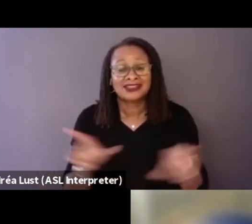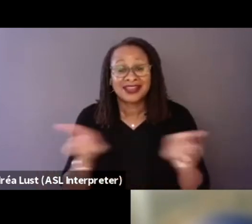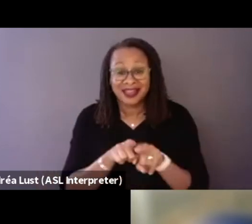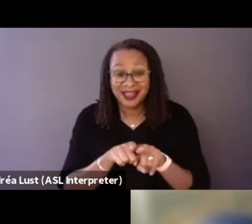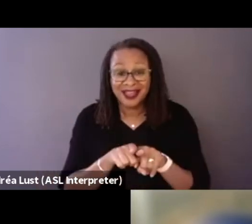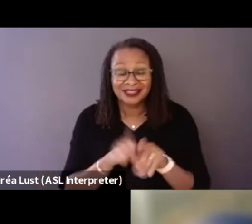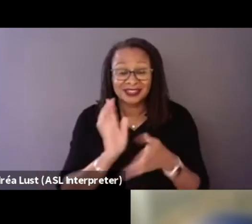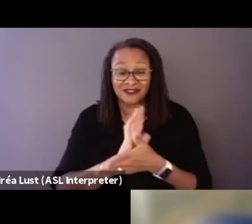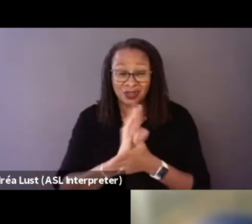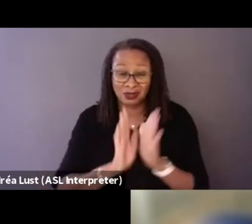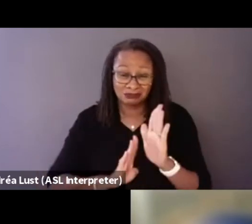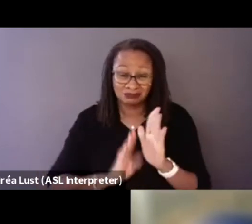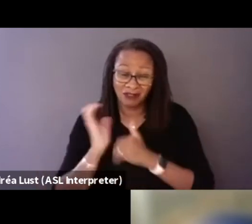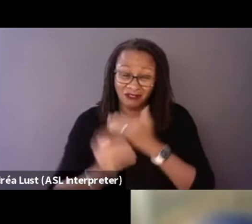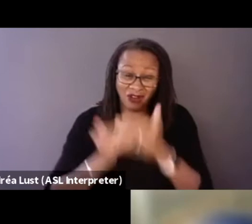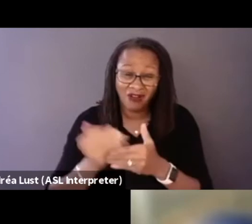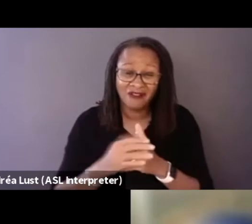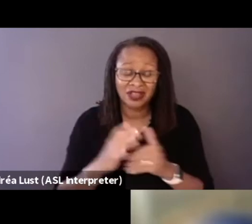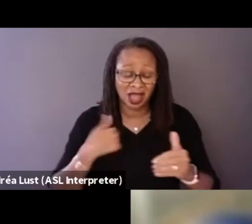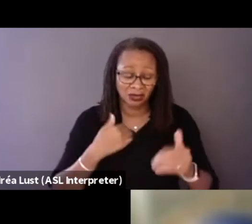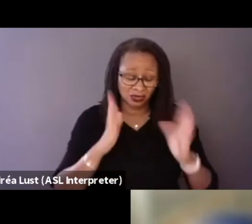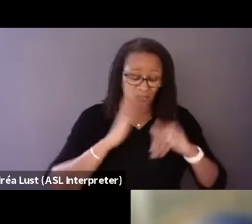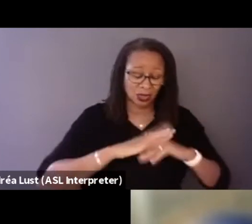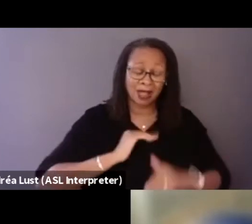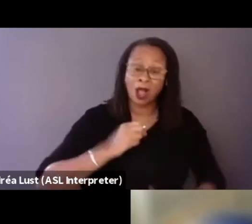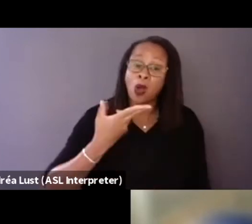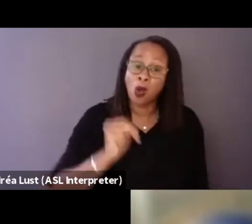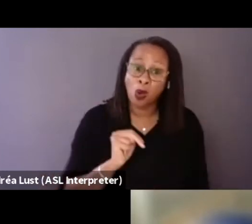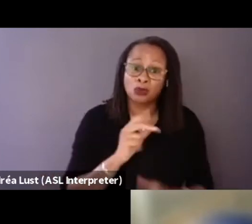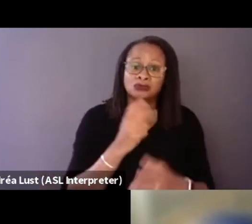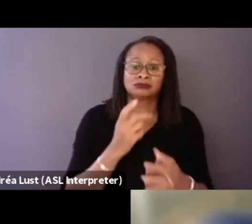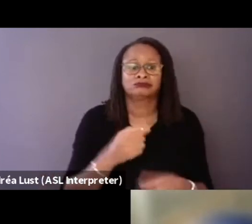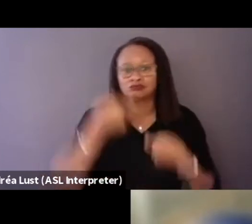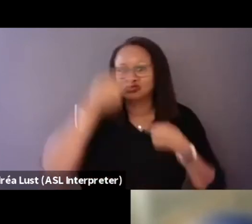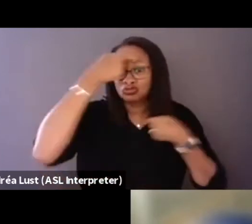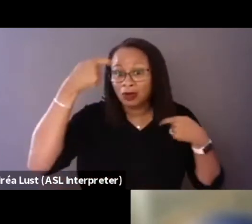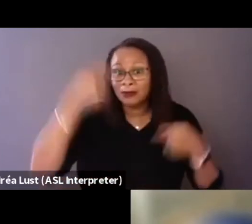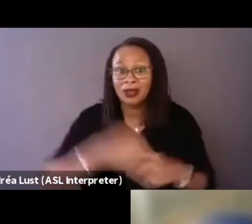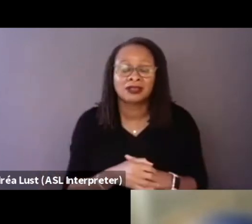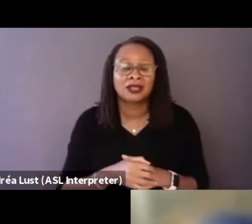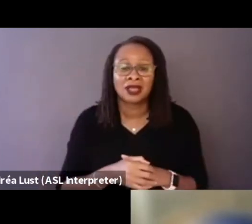and I was sort of dealing with my own trauma, this thing just happened.